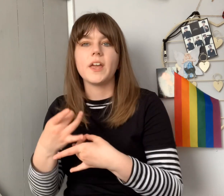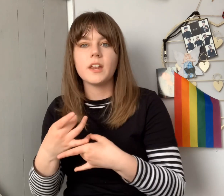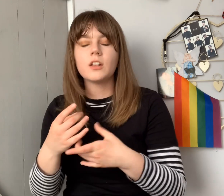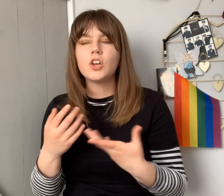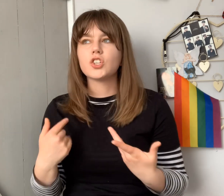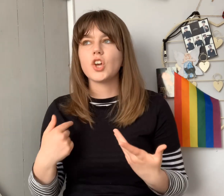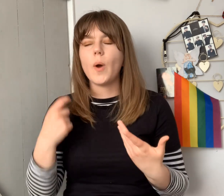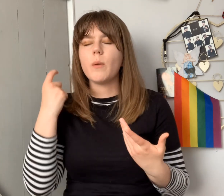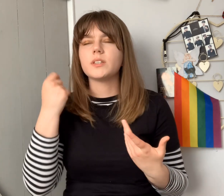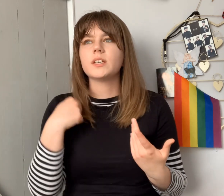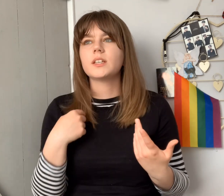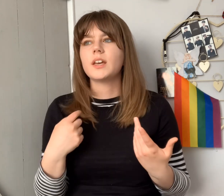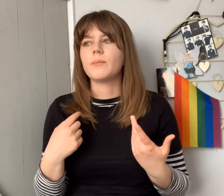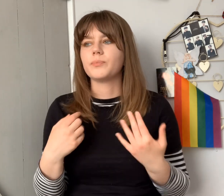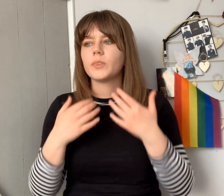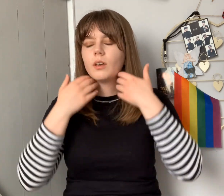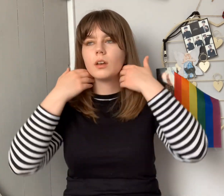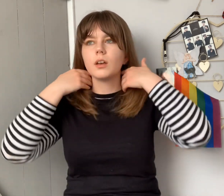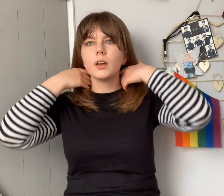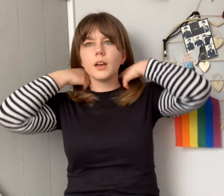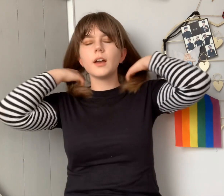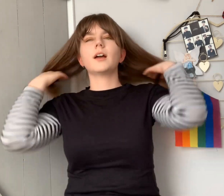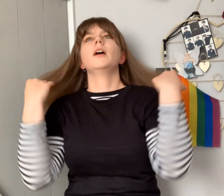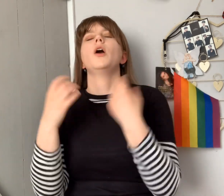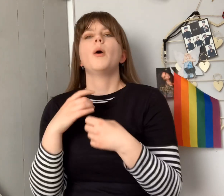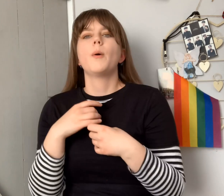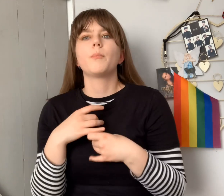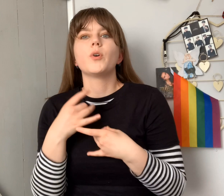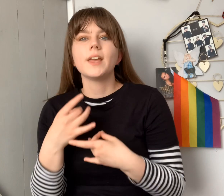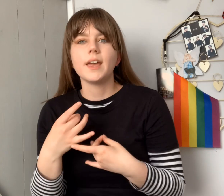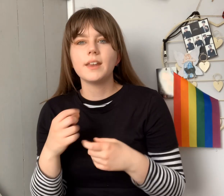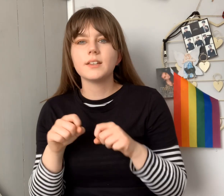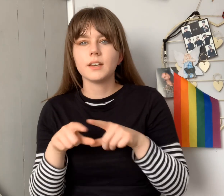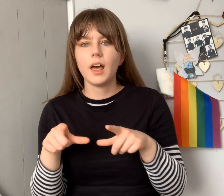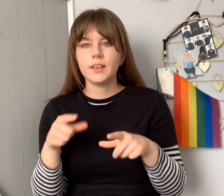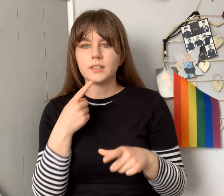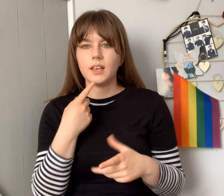"Pull you in" so I was thinking "pull you in" is like saying